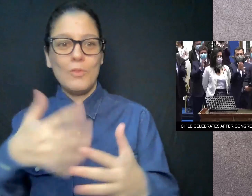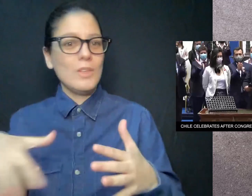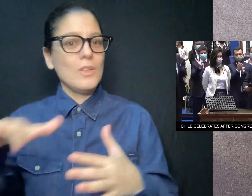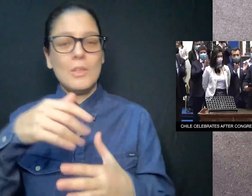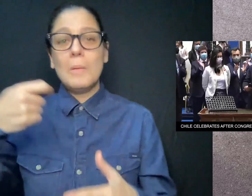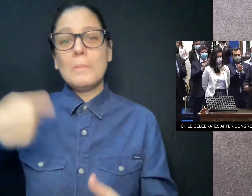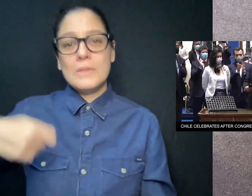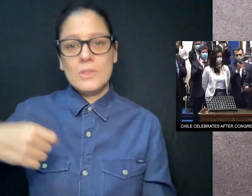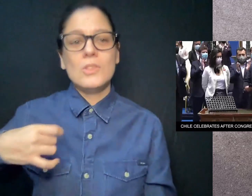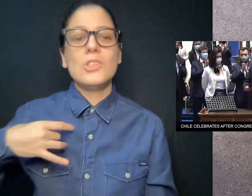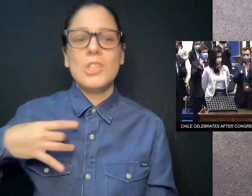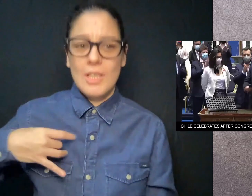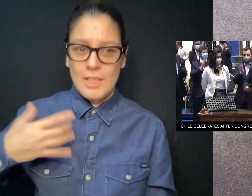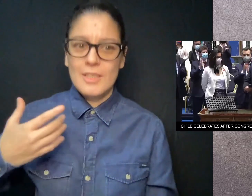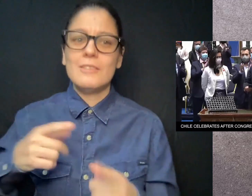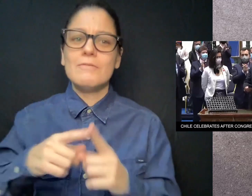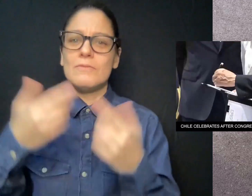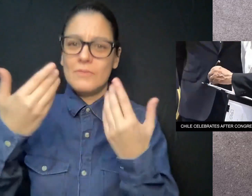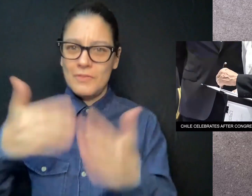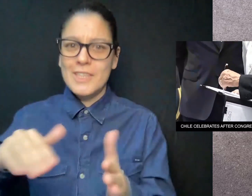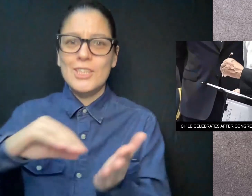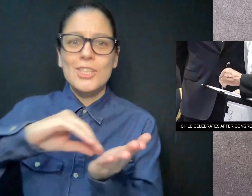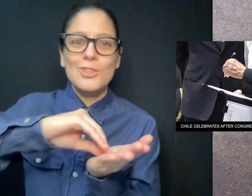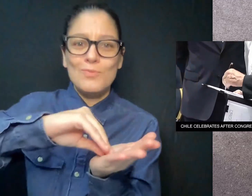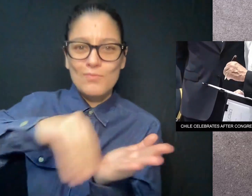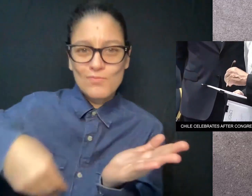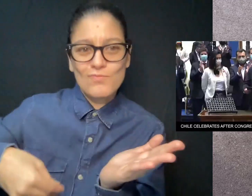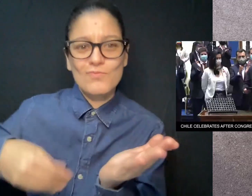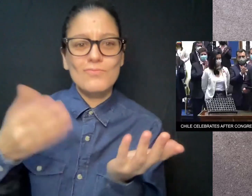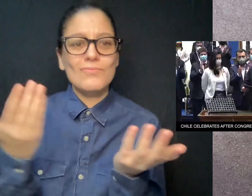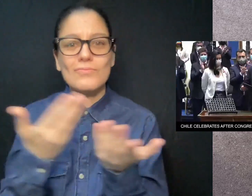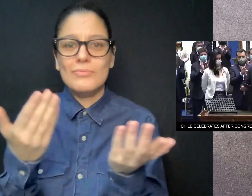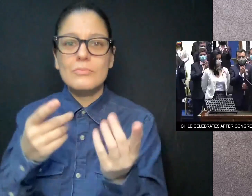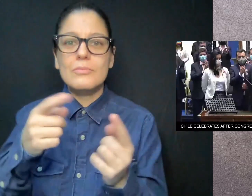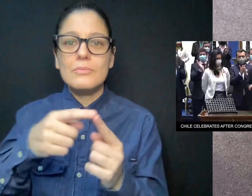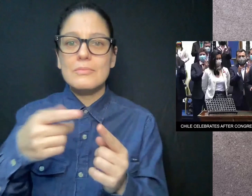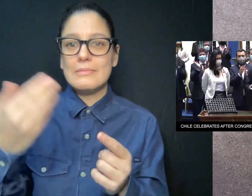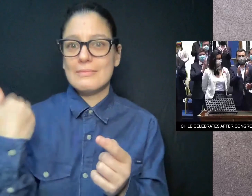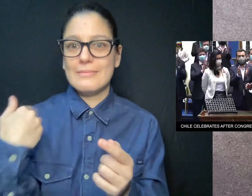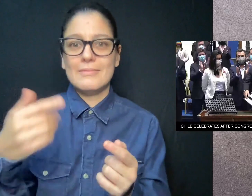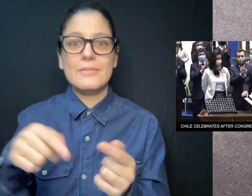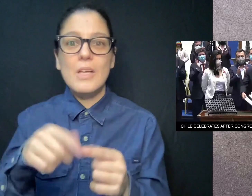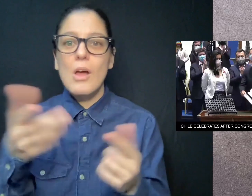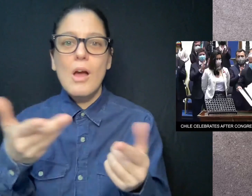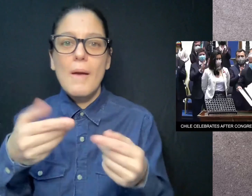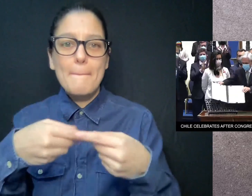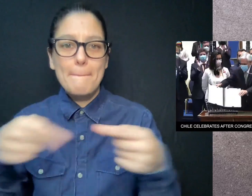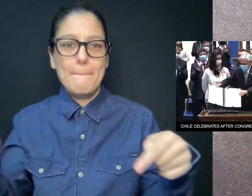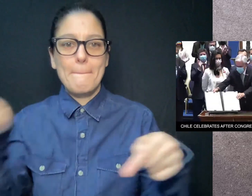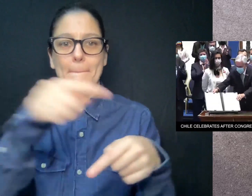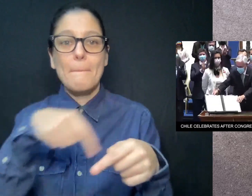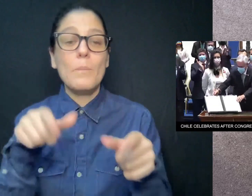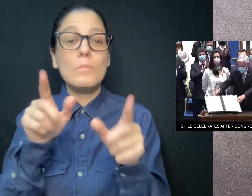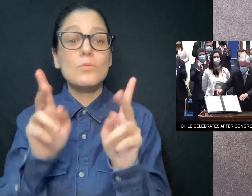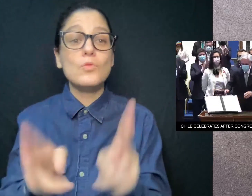Chile's president signed the equal marriage law into law on Thursday which means